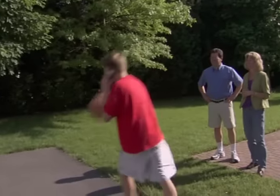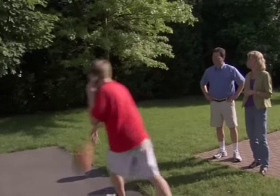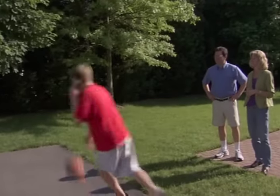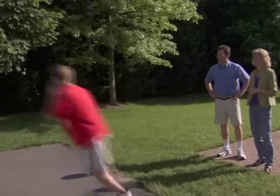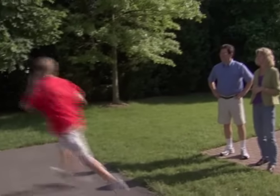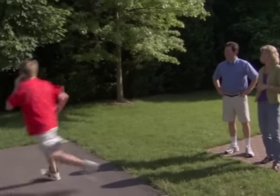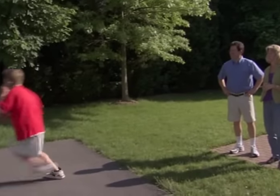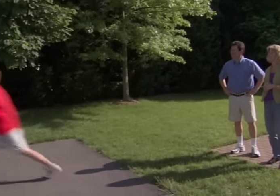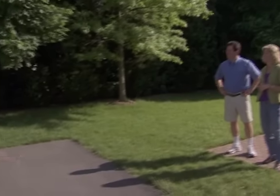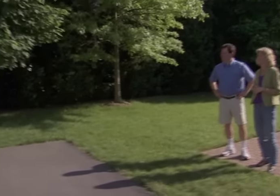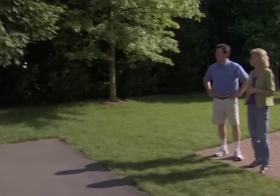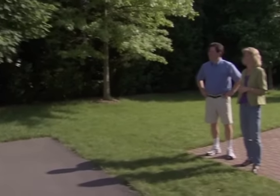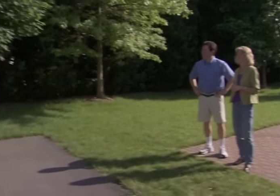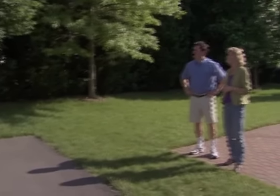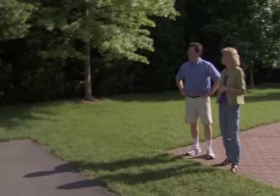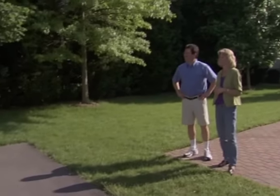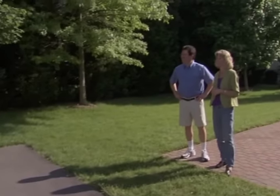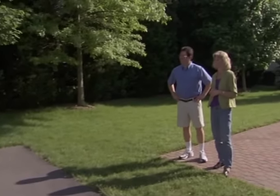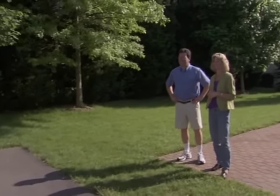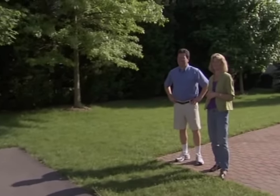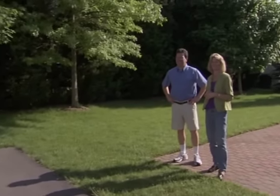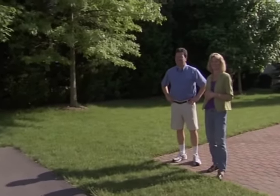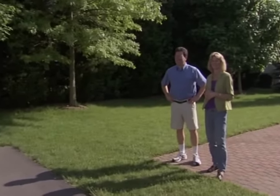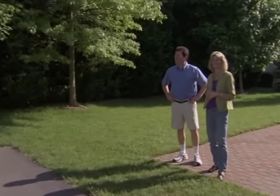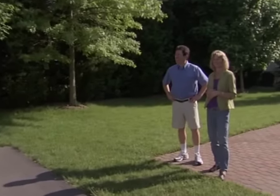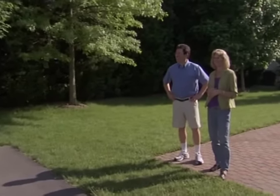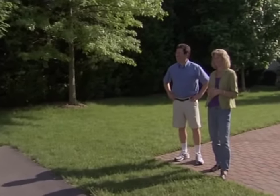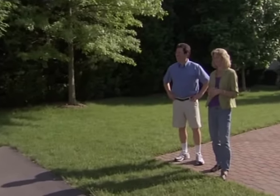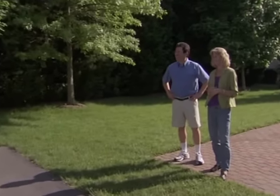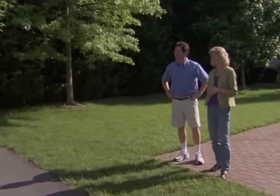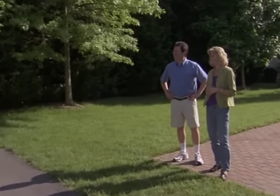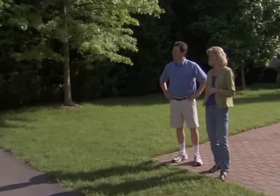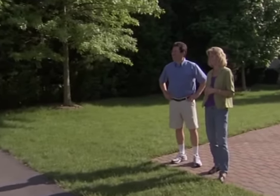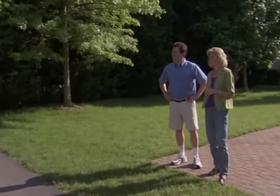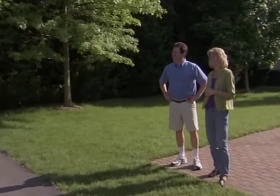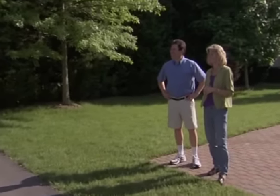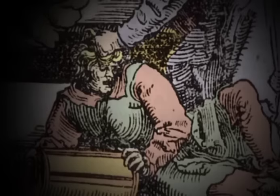for a deaf family to call itself an all-American family.